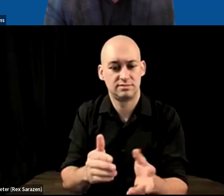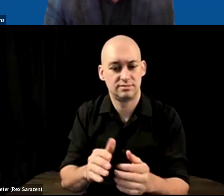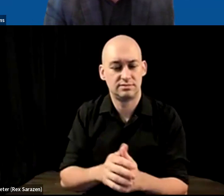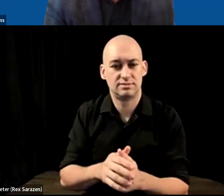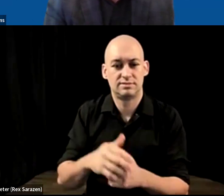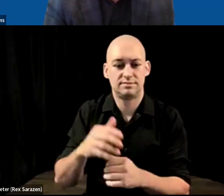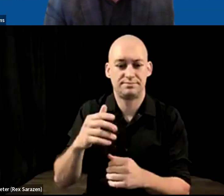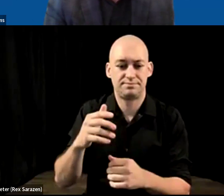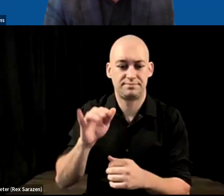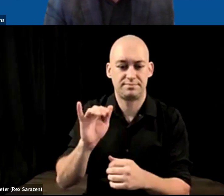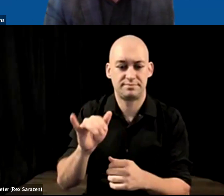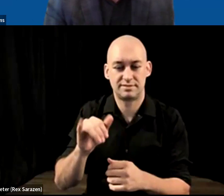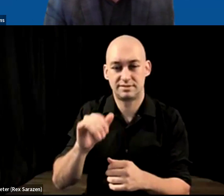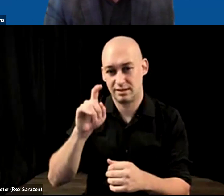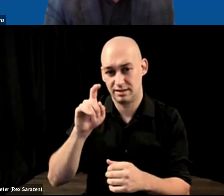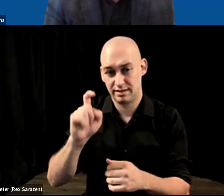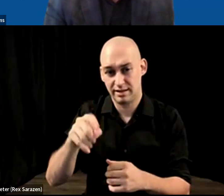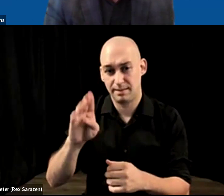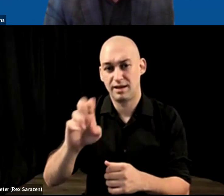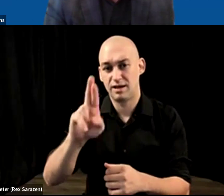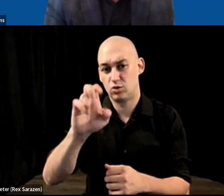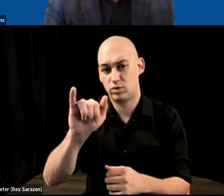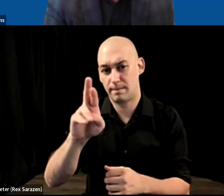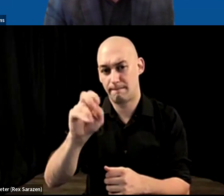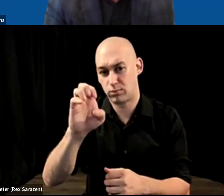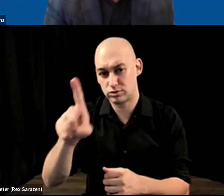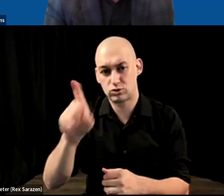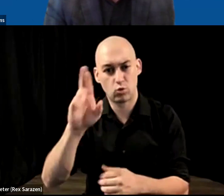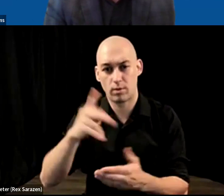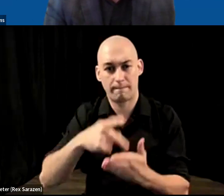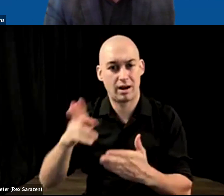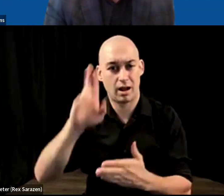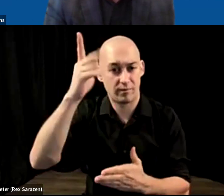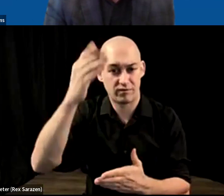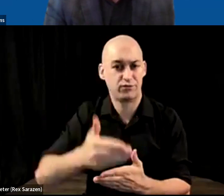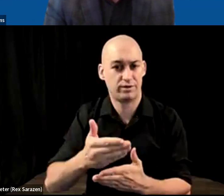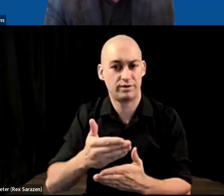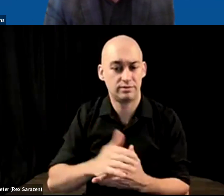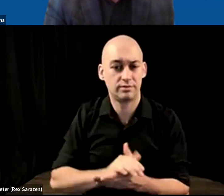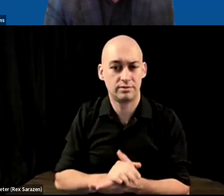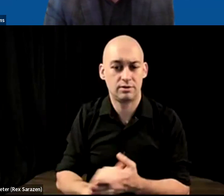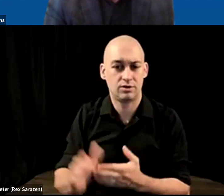it need to be reimbursed or paid upfront, and then, you know, taking the preference of the